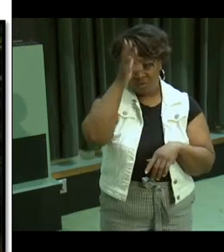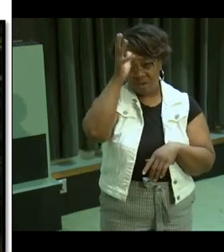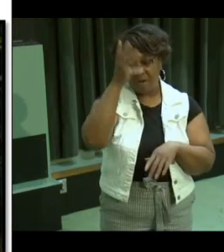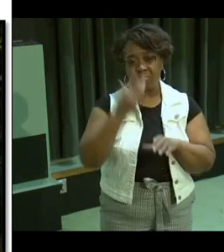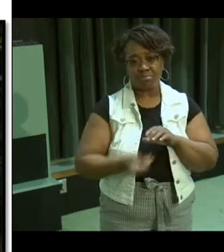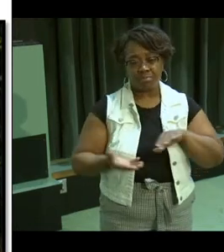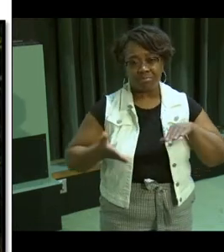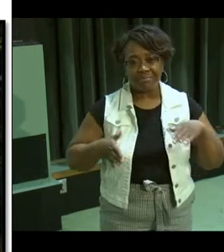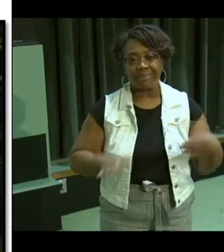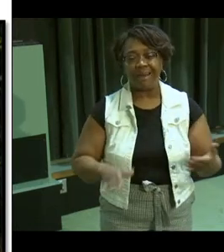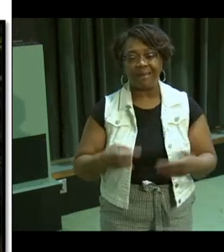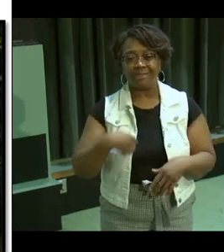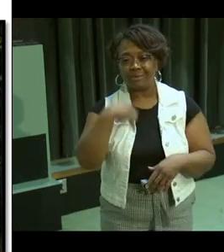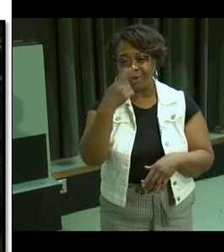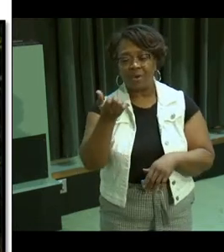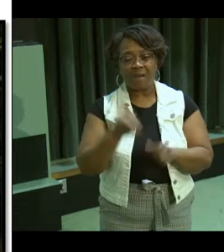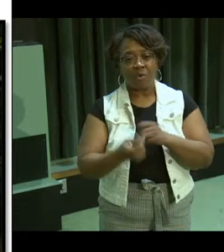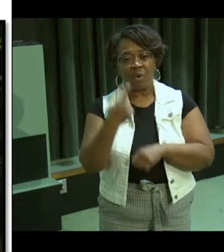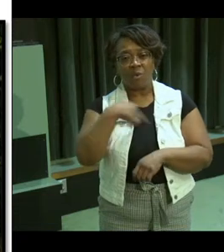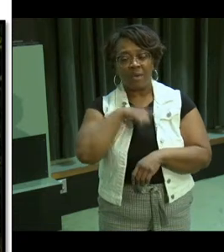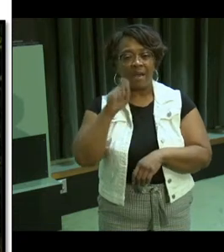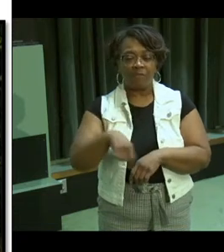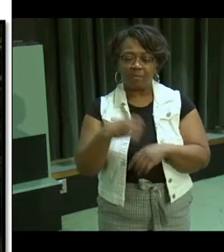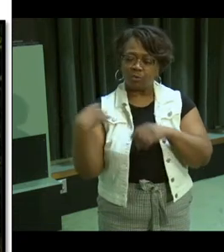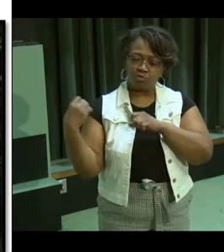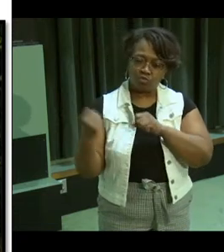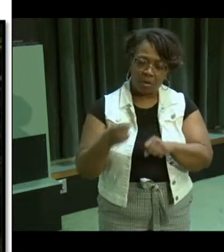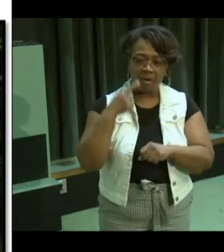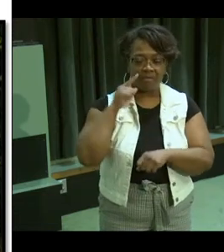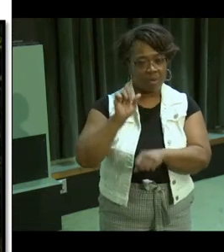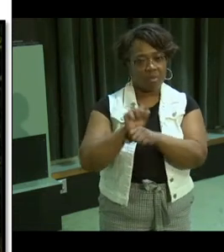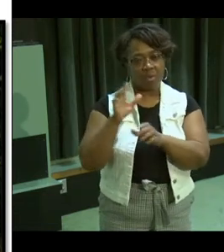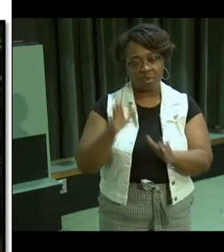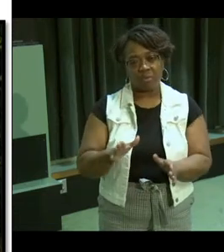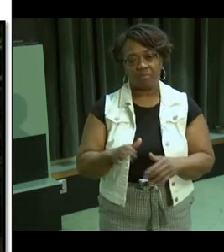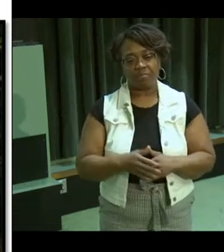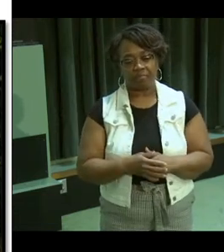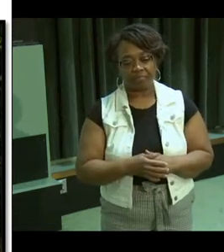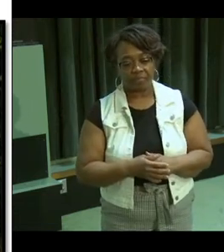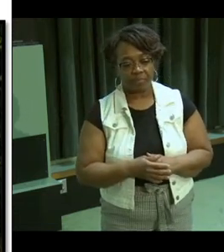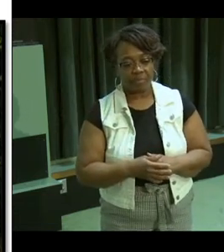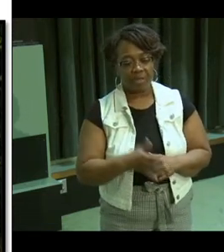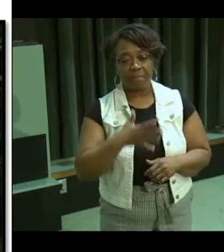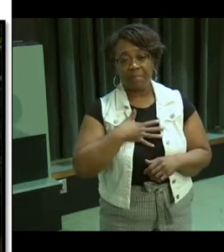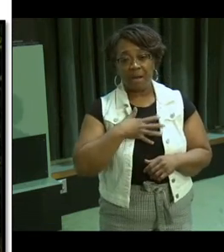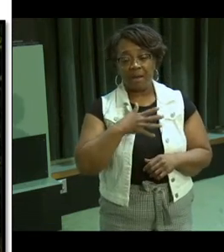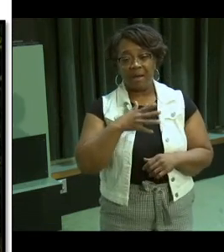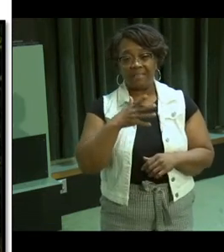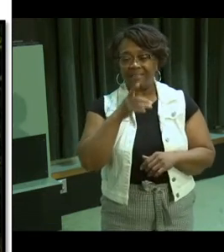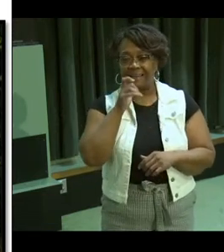passed away, she told everybody that we had to be strong for the